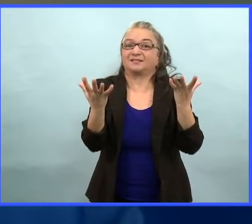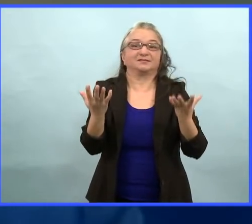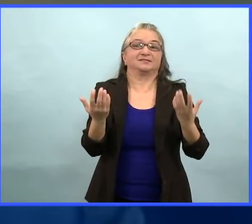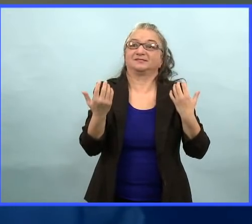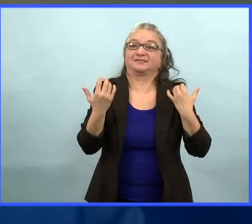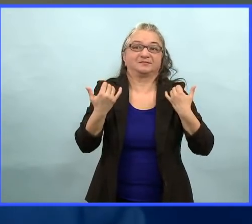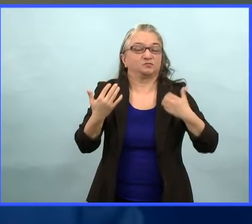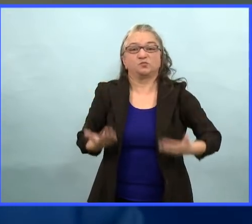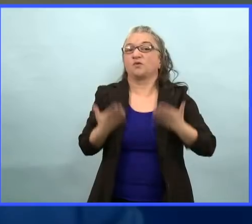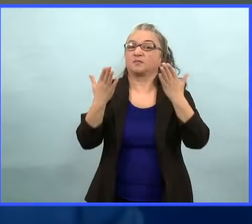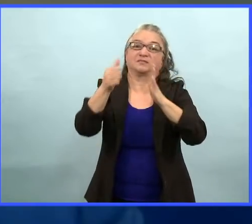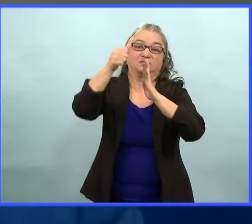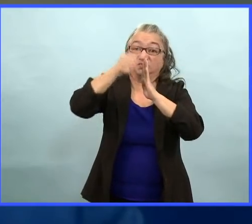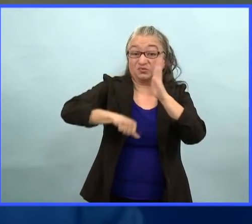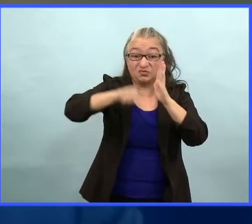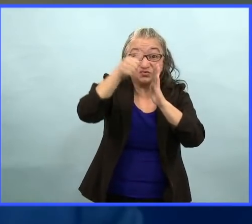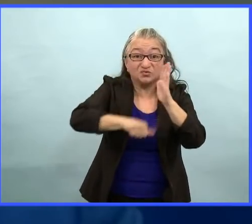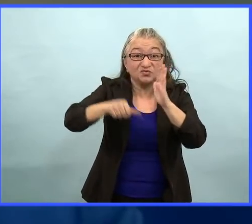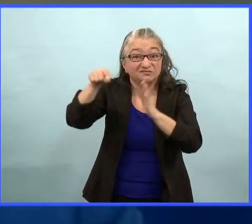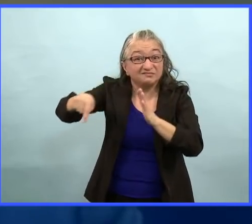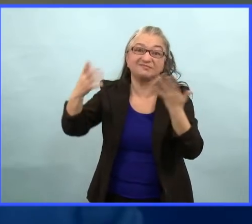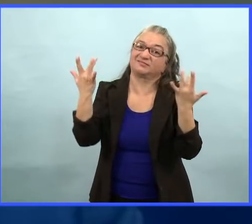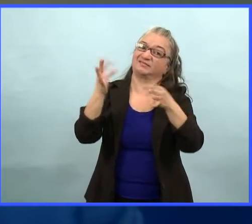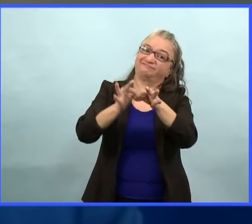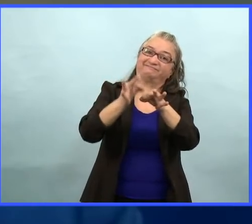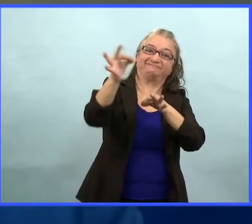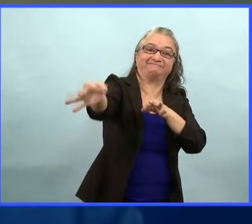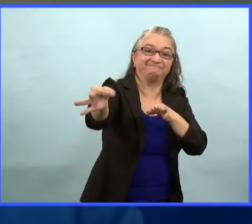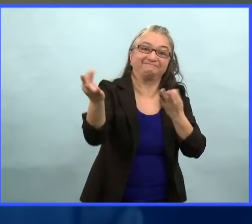work we need to in order to provide manitobans with the care they need